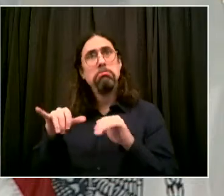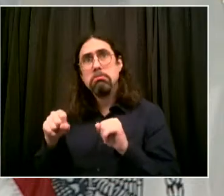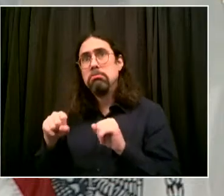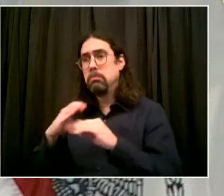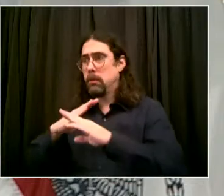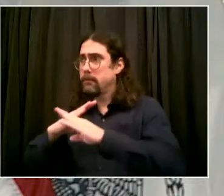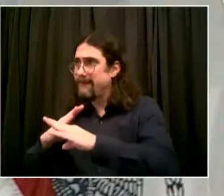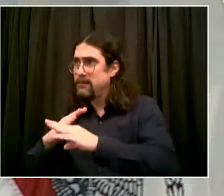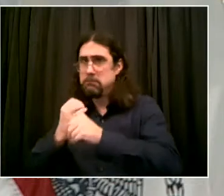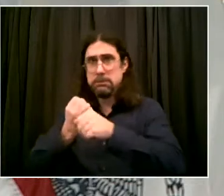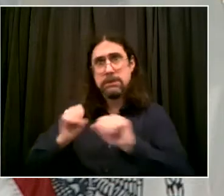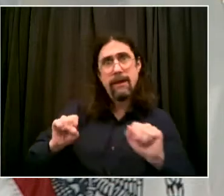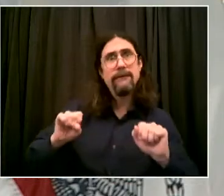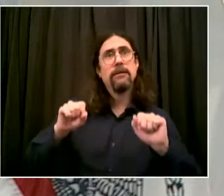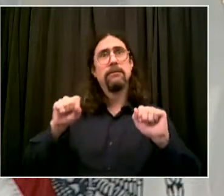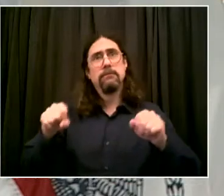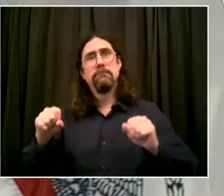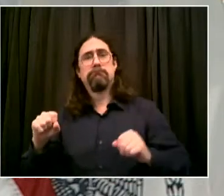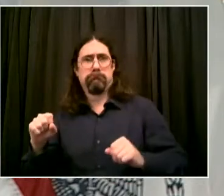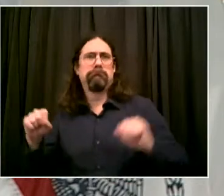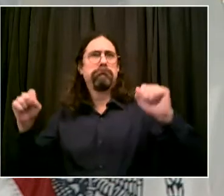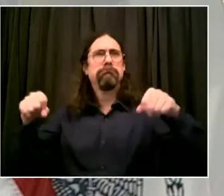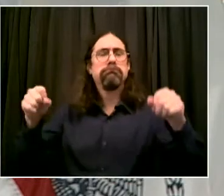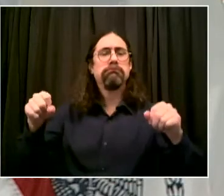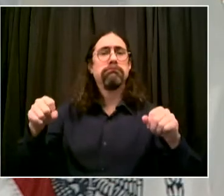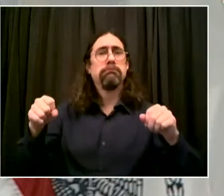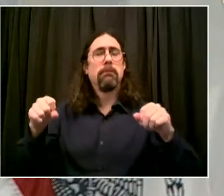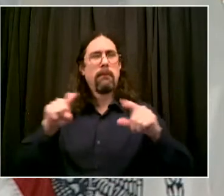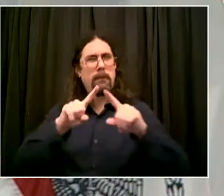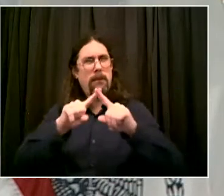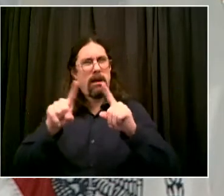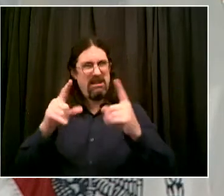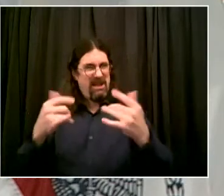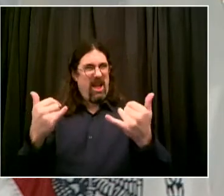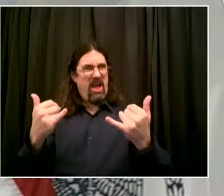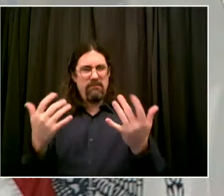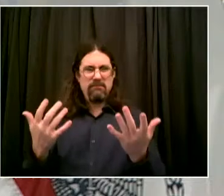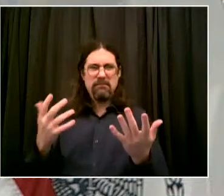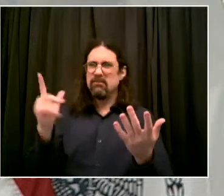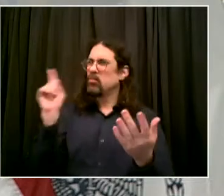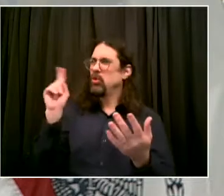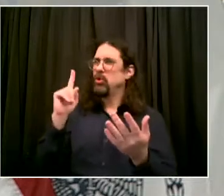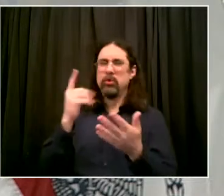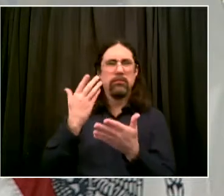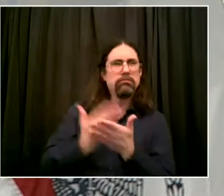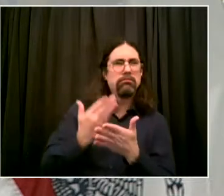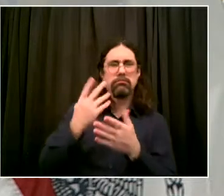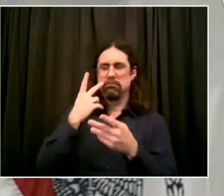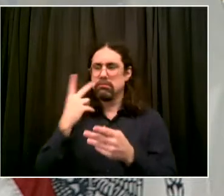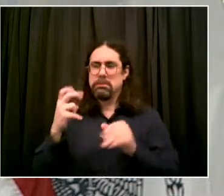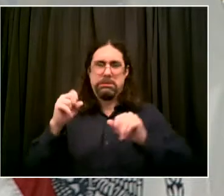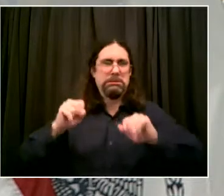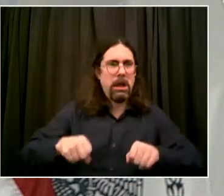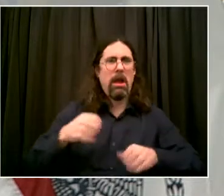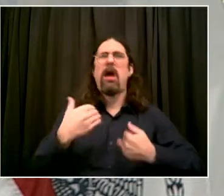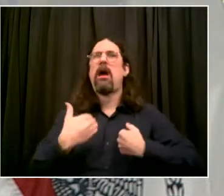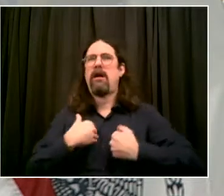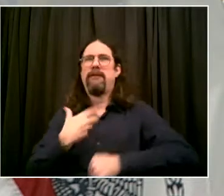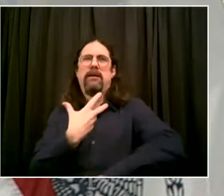'RWEE E THERE YET. AGAIN WE HAVE SEEN INCREASES IN CASES IN RECENT WEEKS BY Y